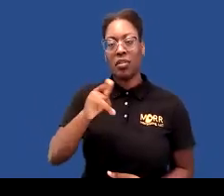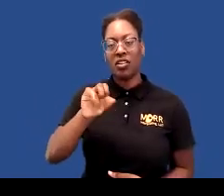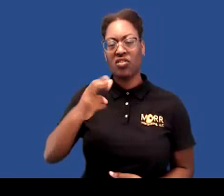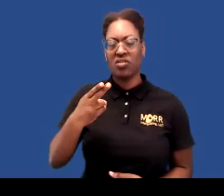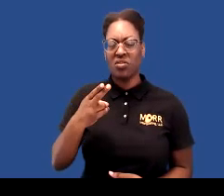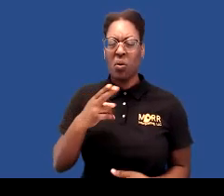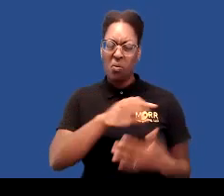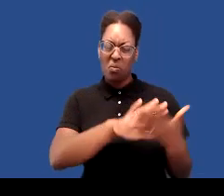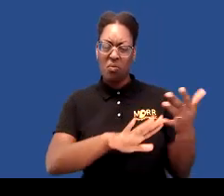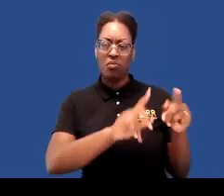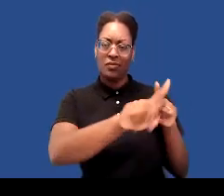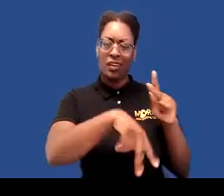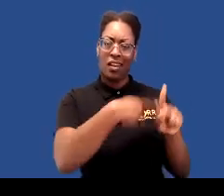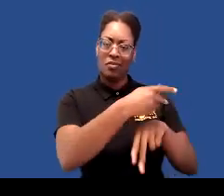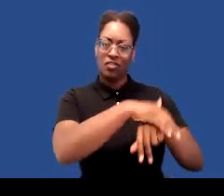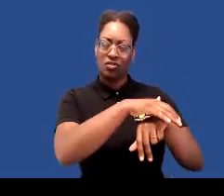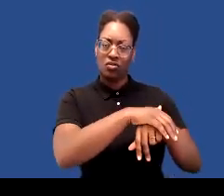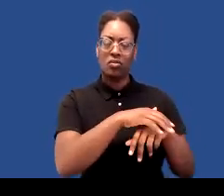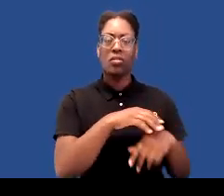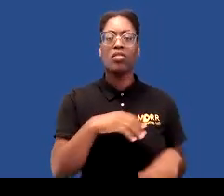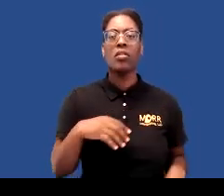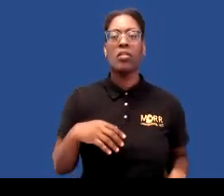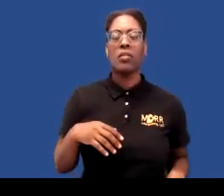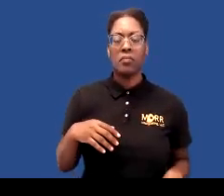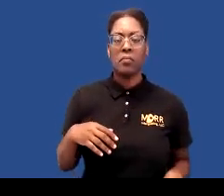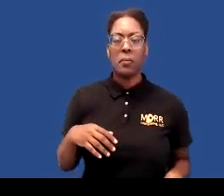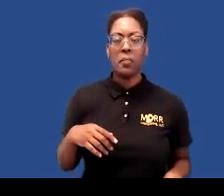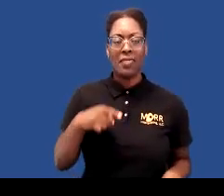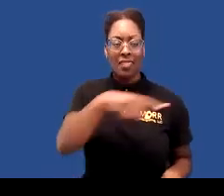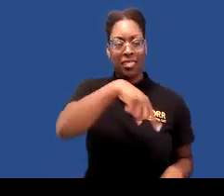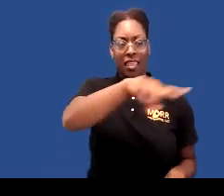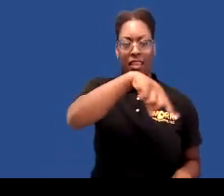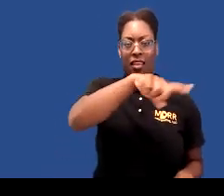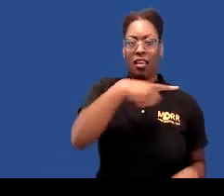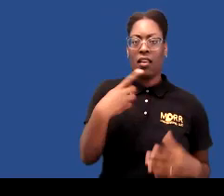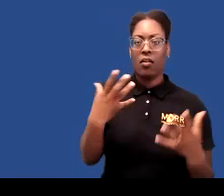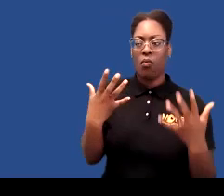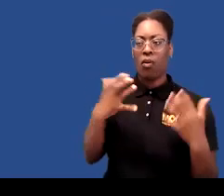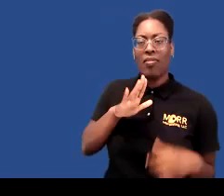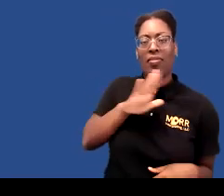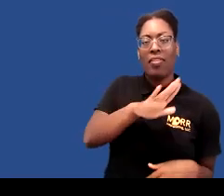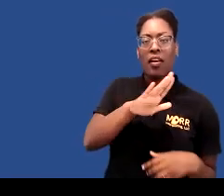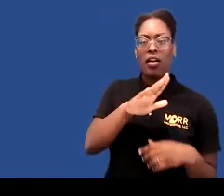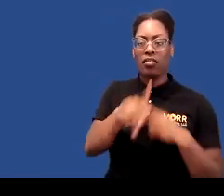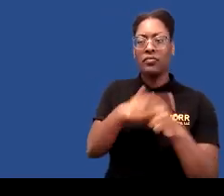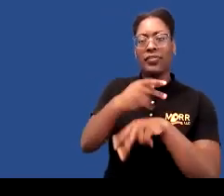They want their own English to be valued, or they feel more self conscious